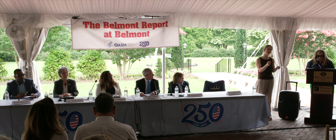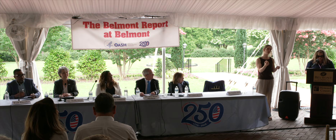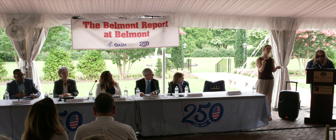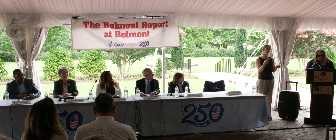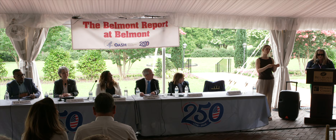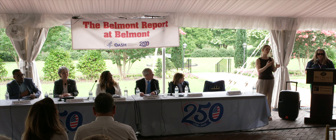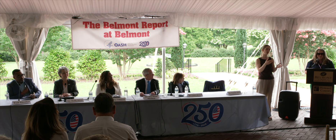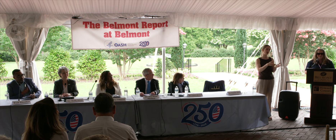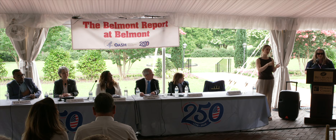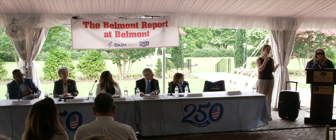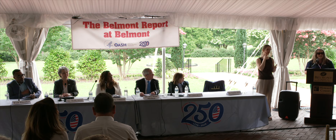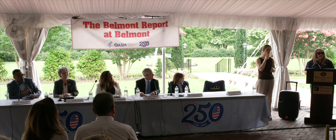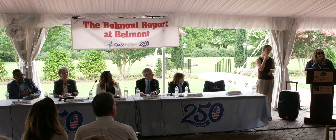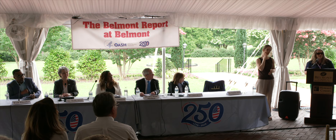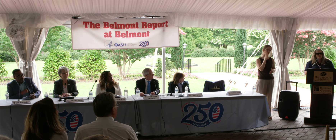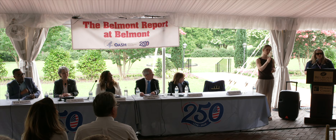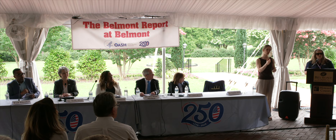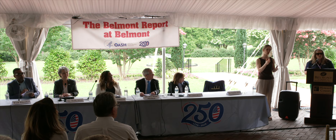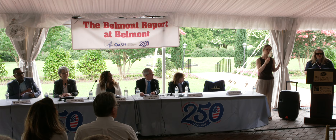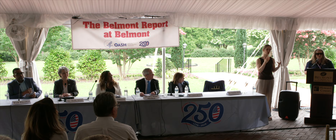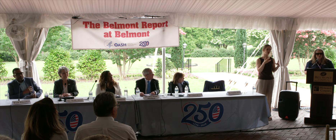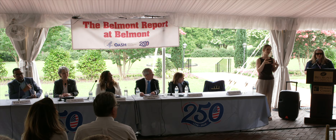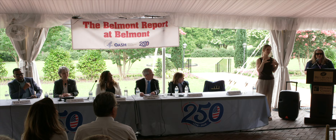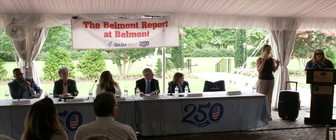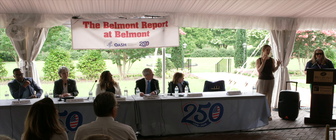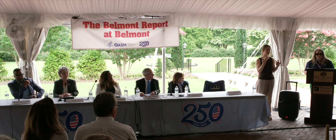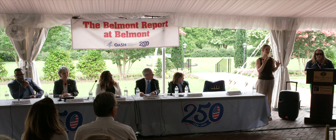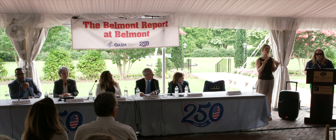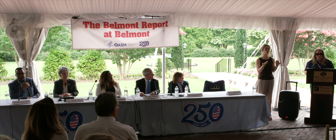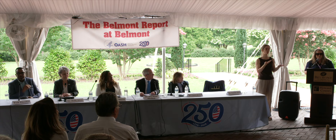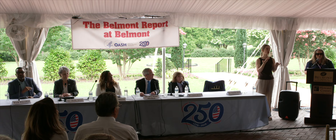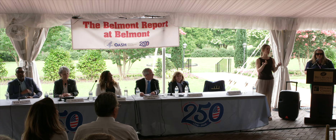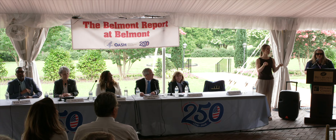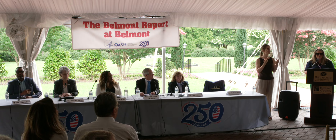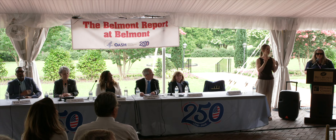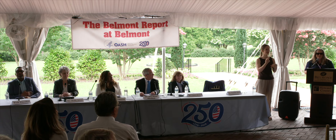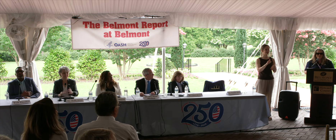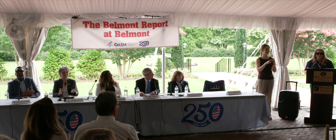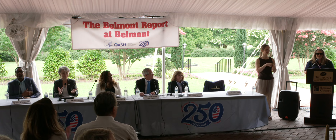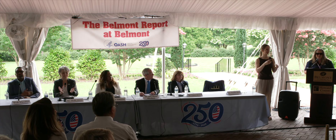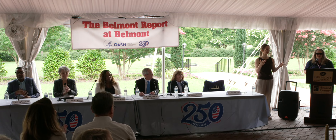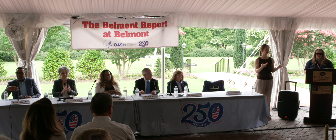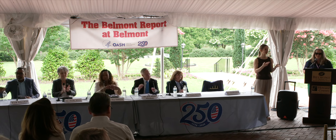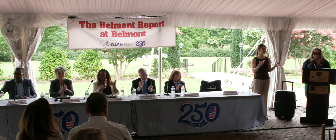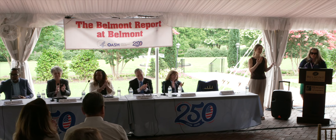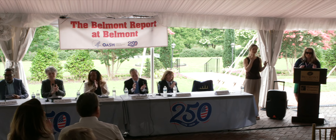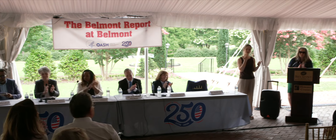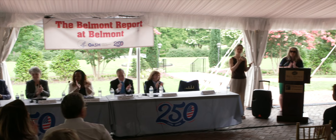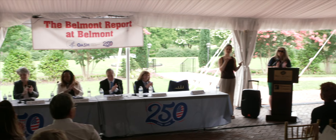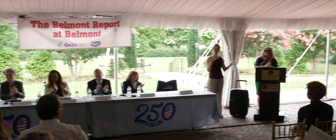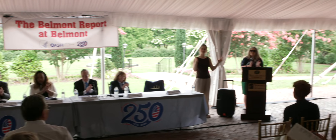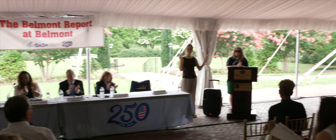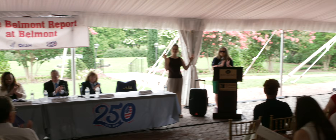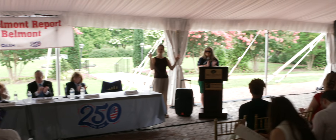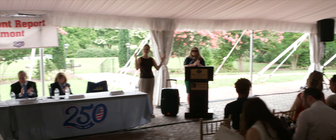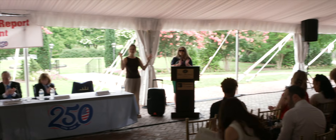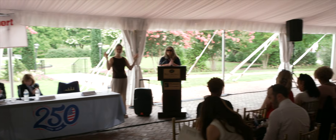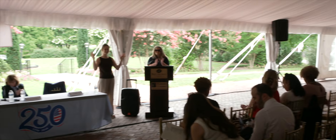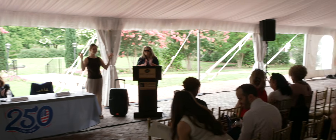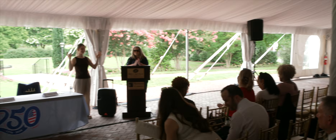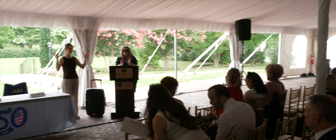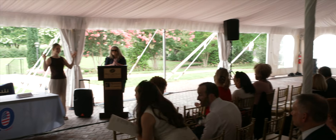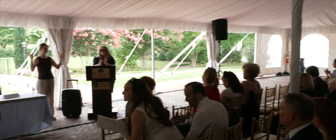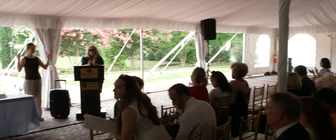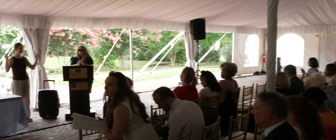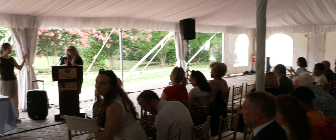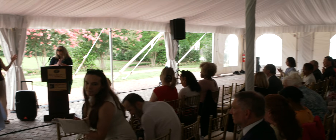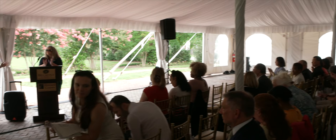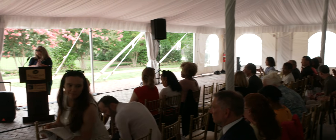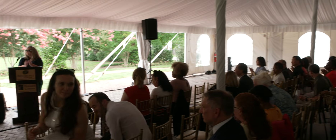HoCo250 events. And of course, we welcome you back anytime at Belmont. Thank you very much.